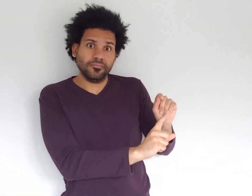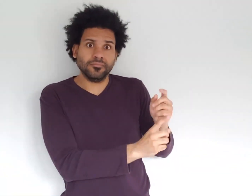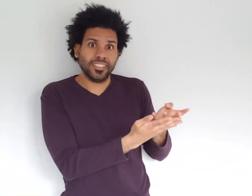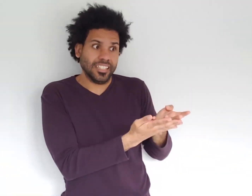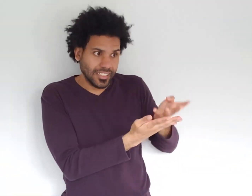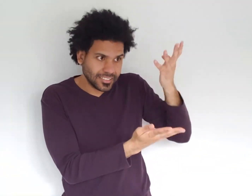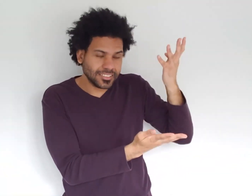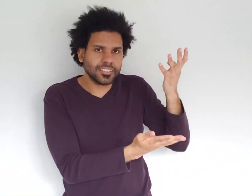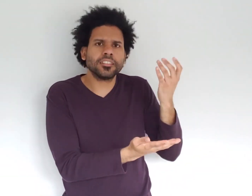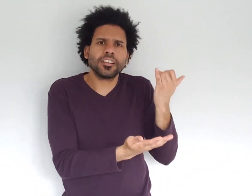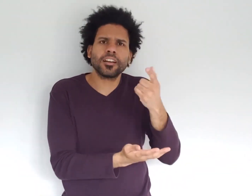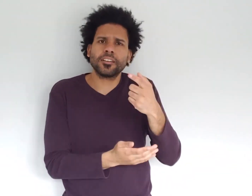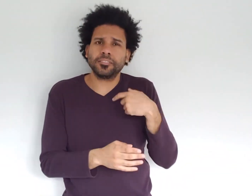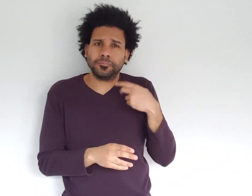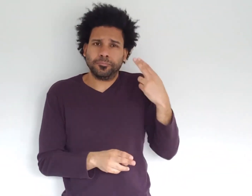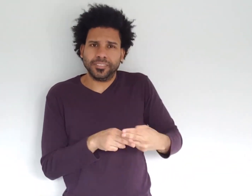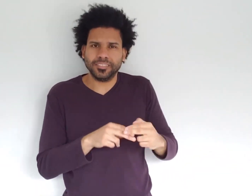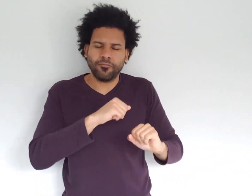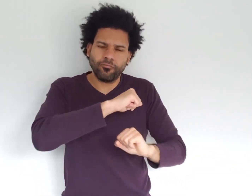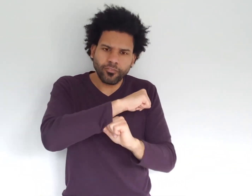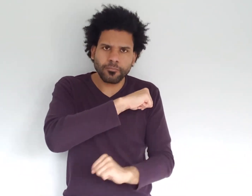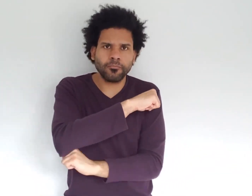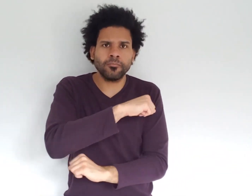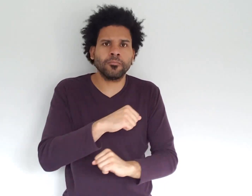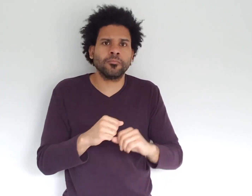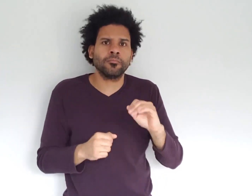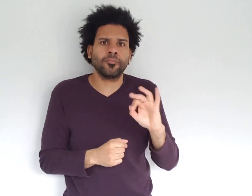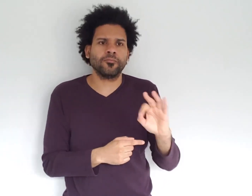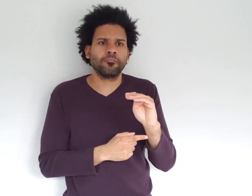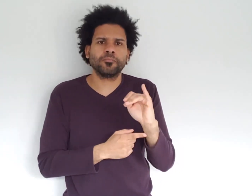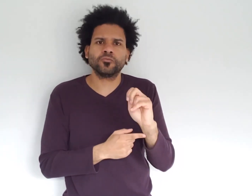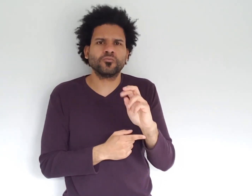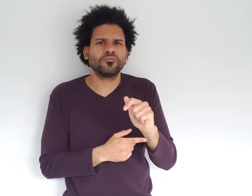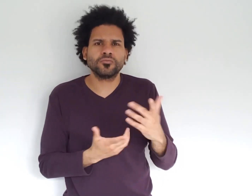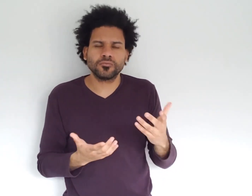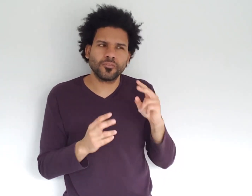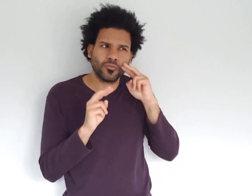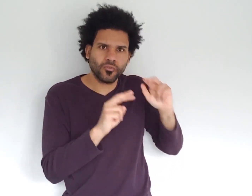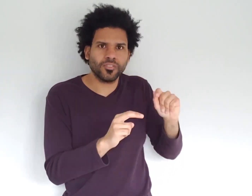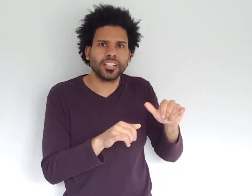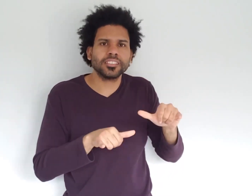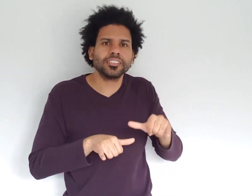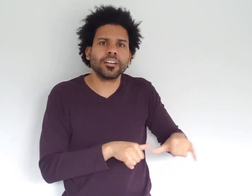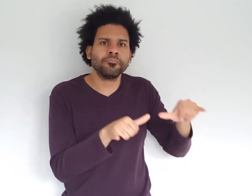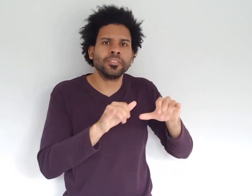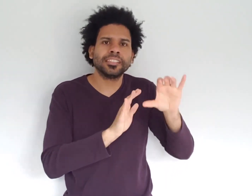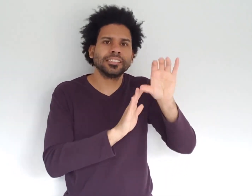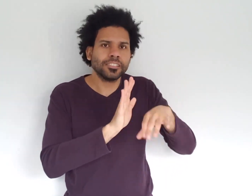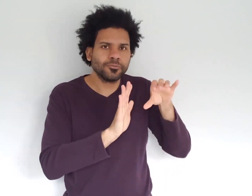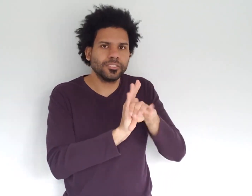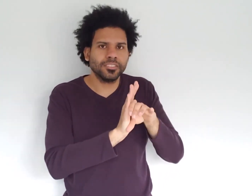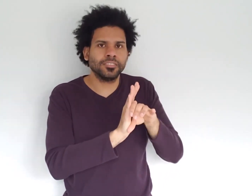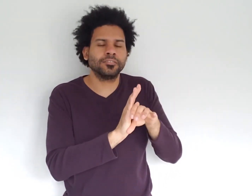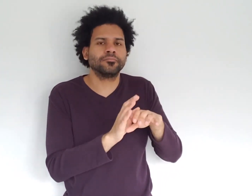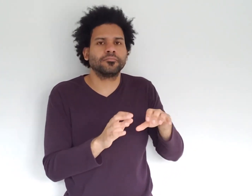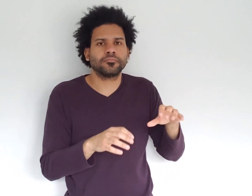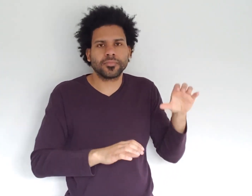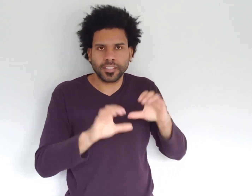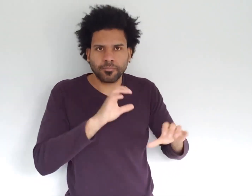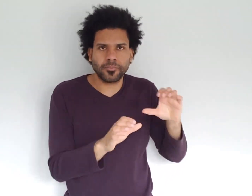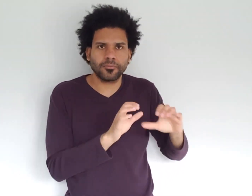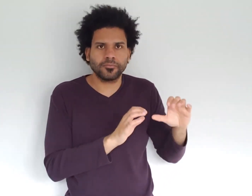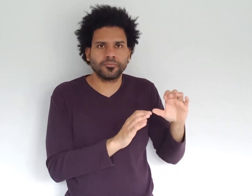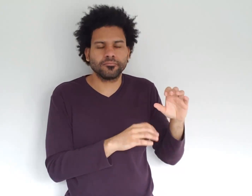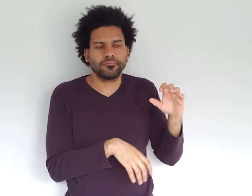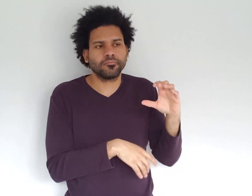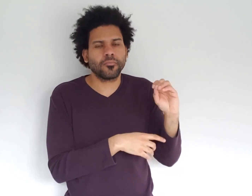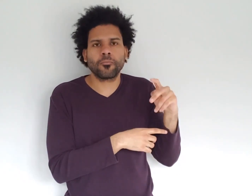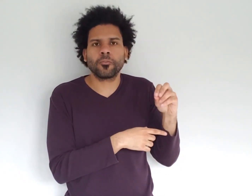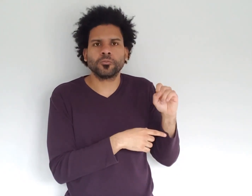Fundamentally, the mineral has a common characterization of chemical composition.